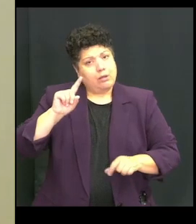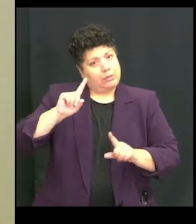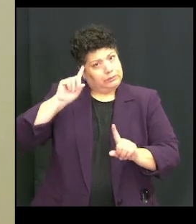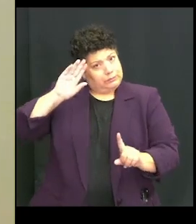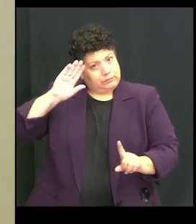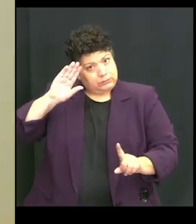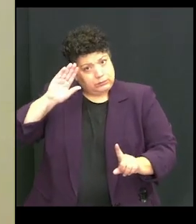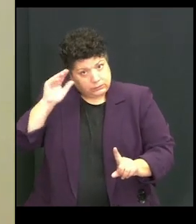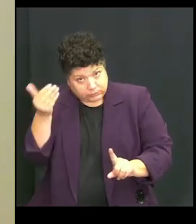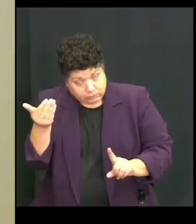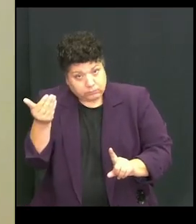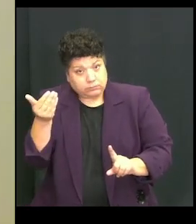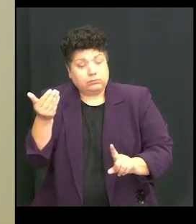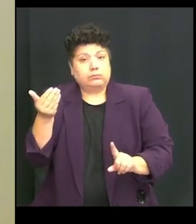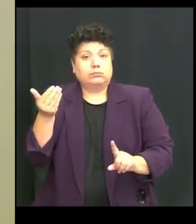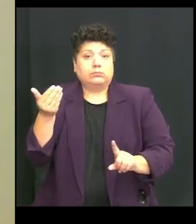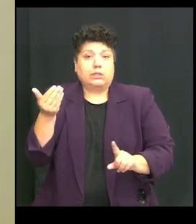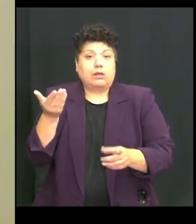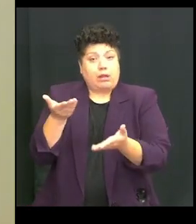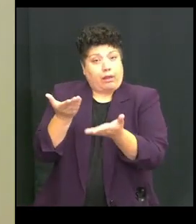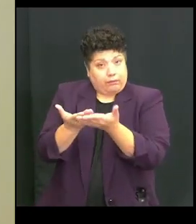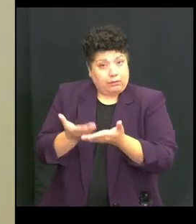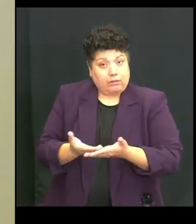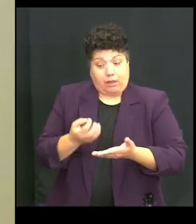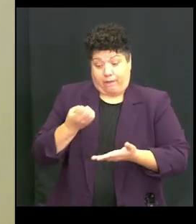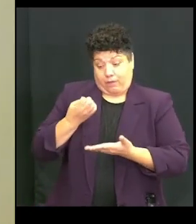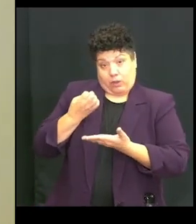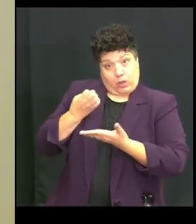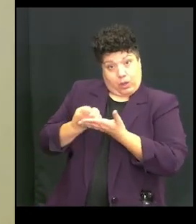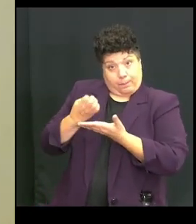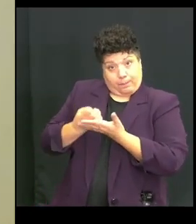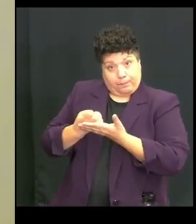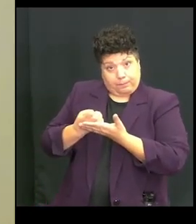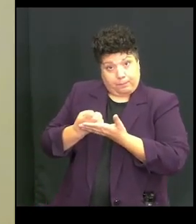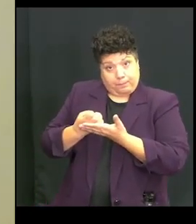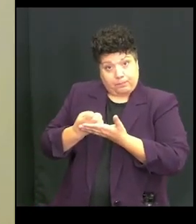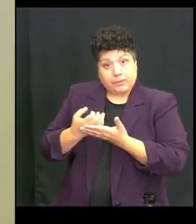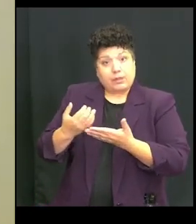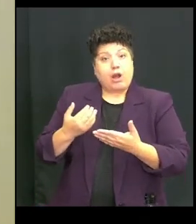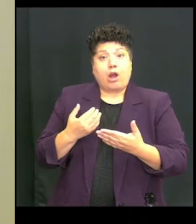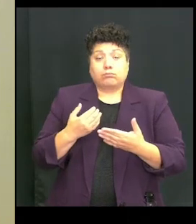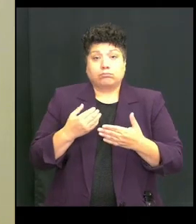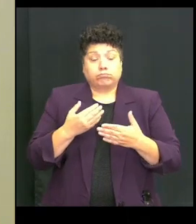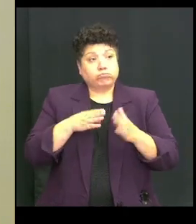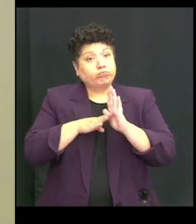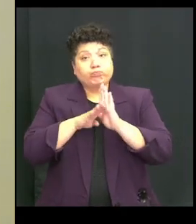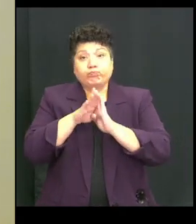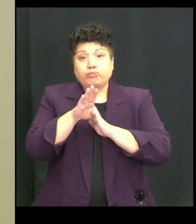that when the economy is going particularly well or particularly badly,